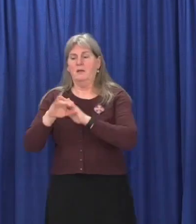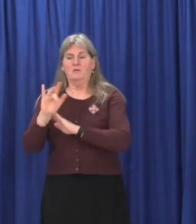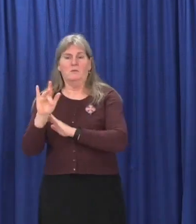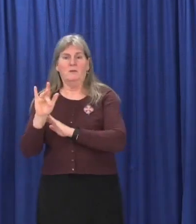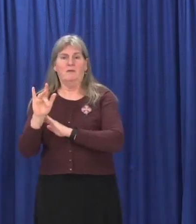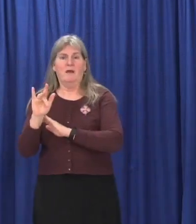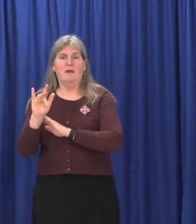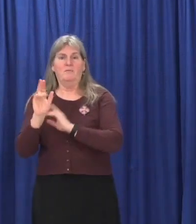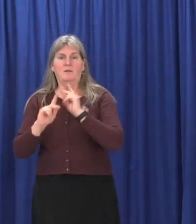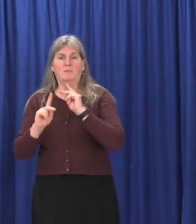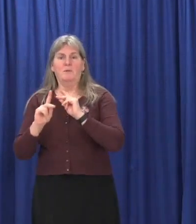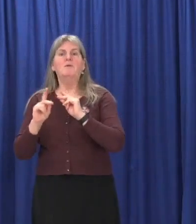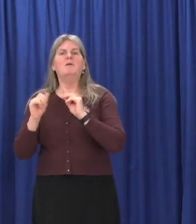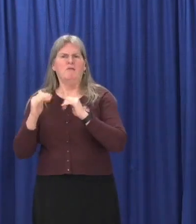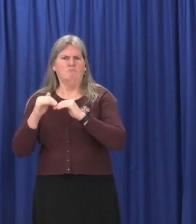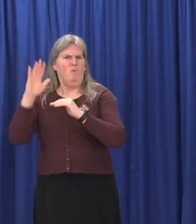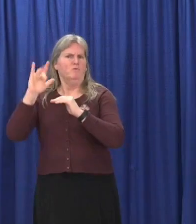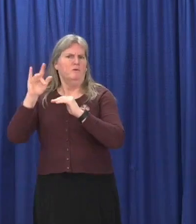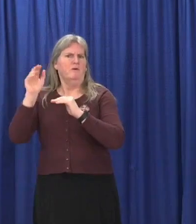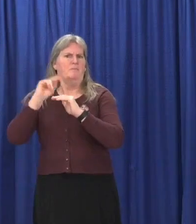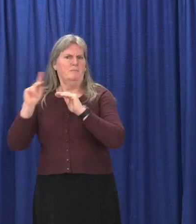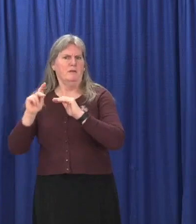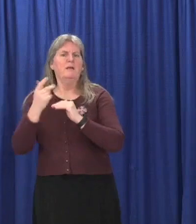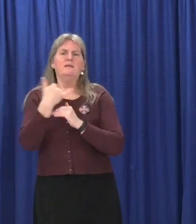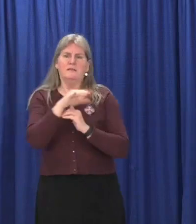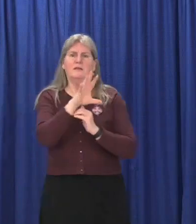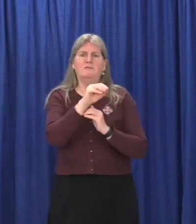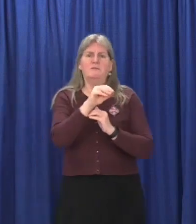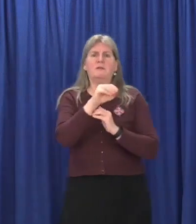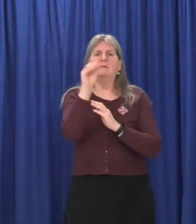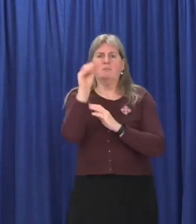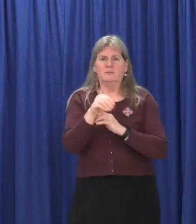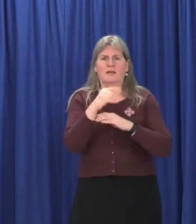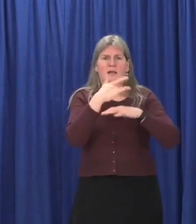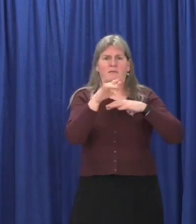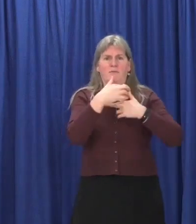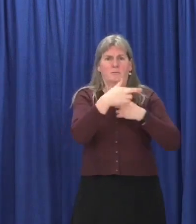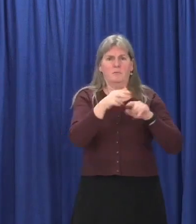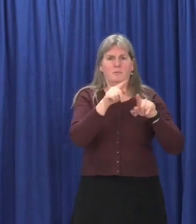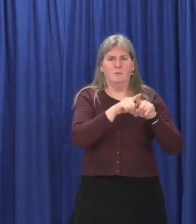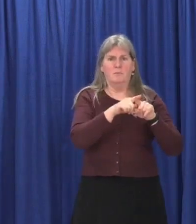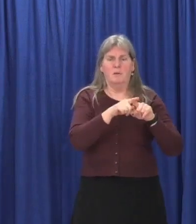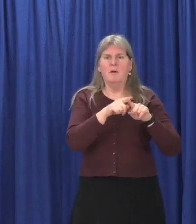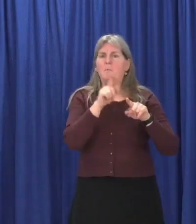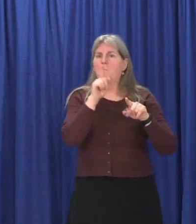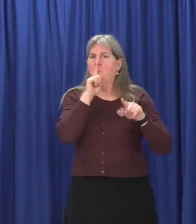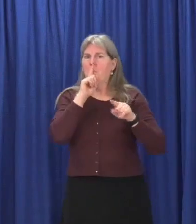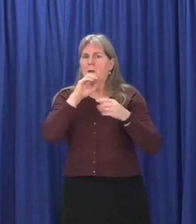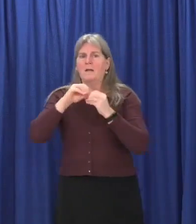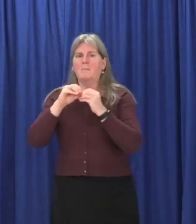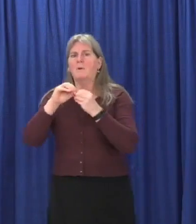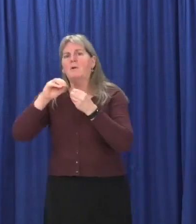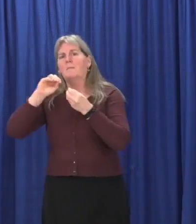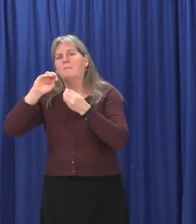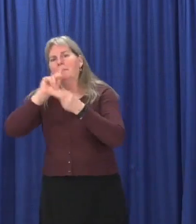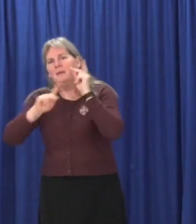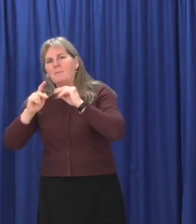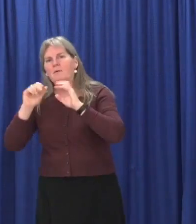for a lot of these gatherings, indoors and outdoors. So that is the main piece that's left.